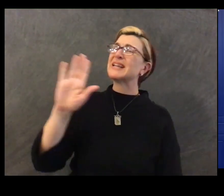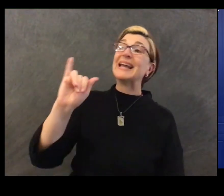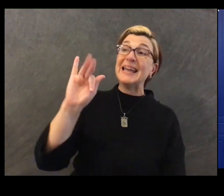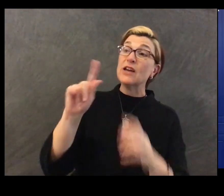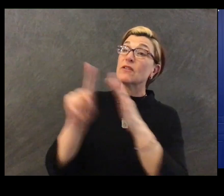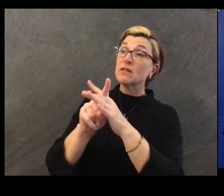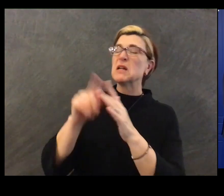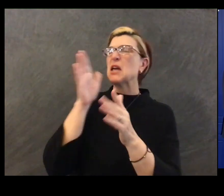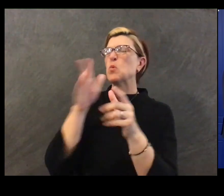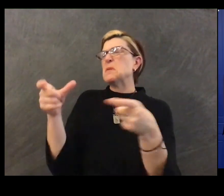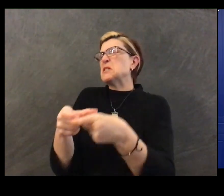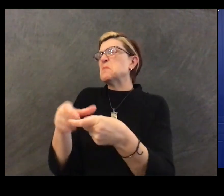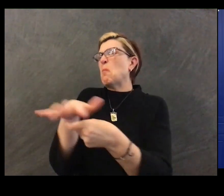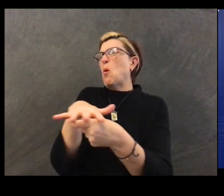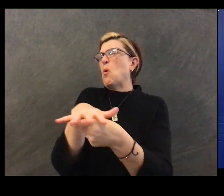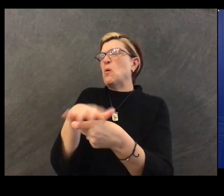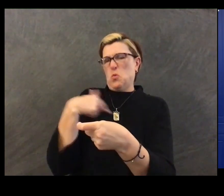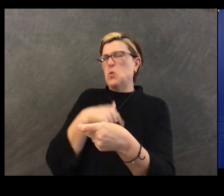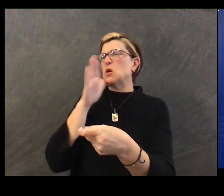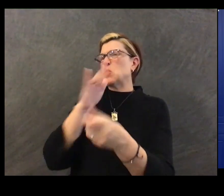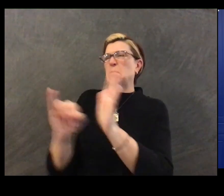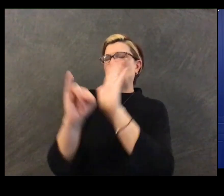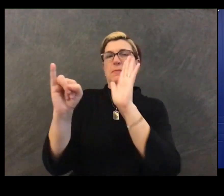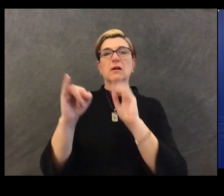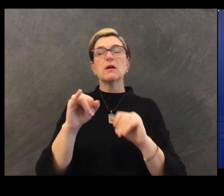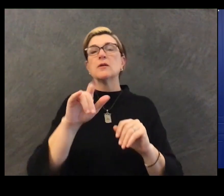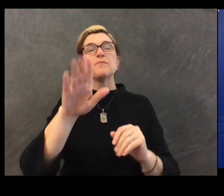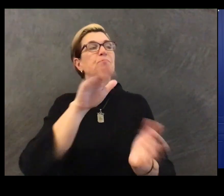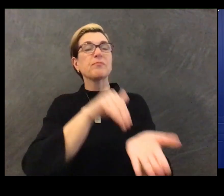great thing is we'll we'll be able to find it earlier this time and I think